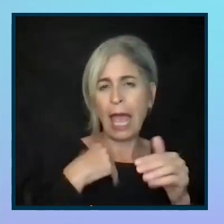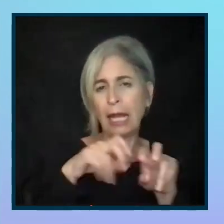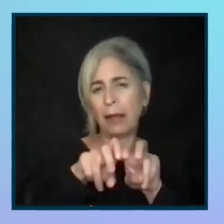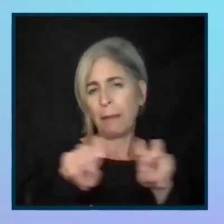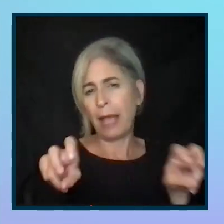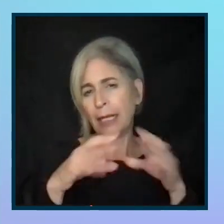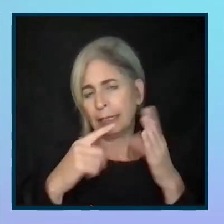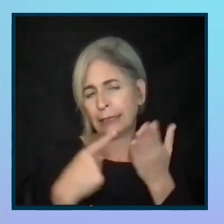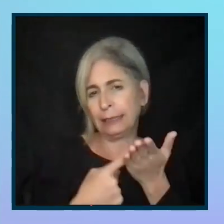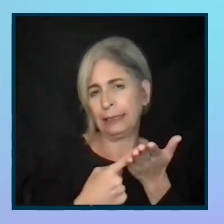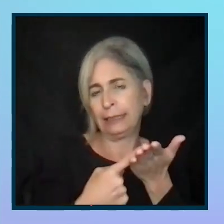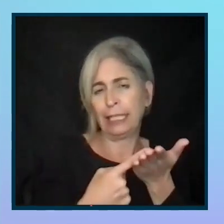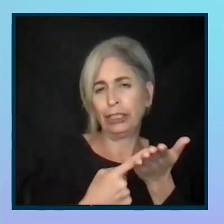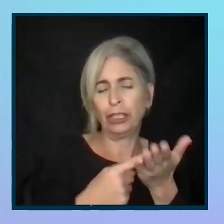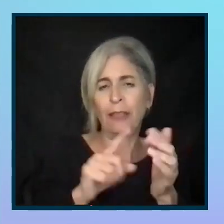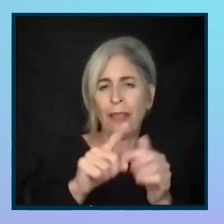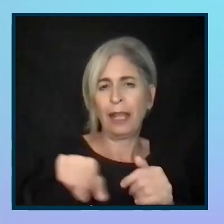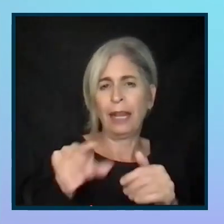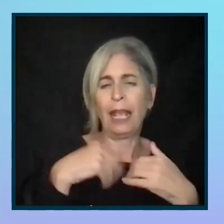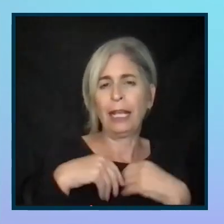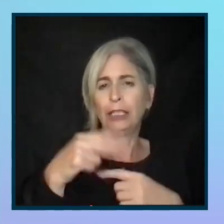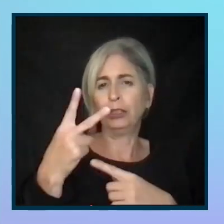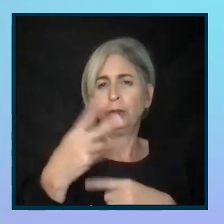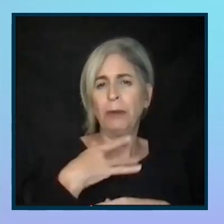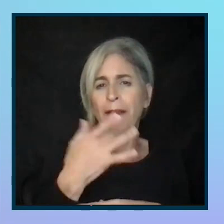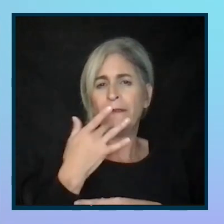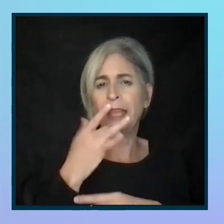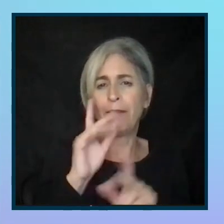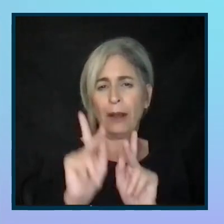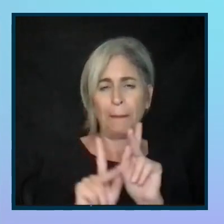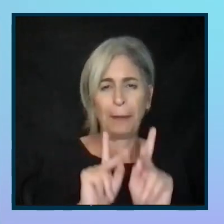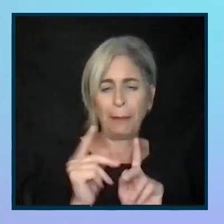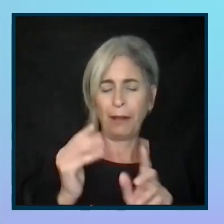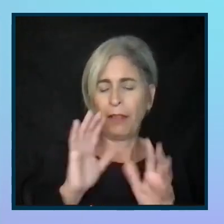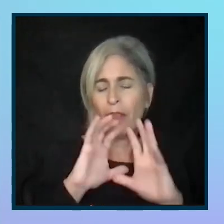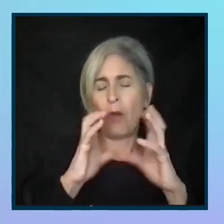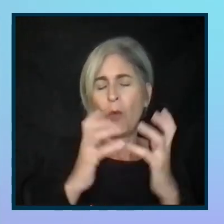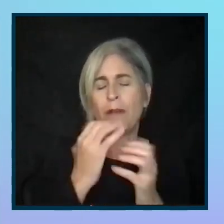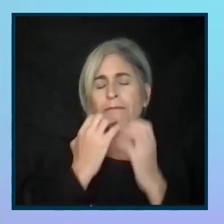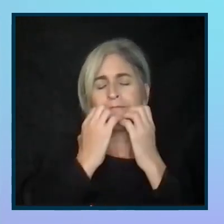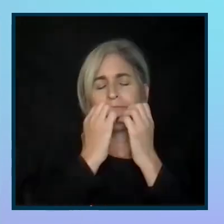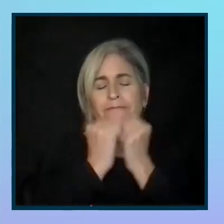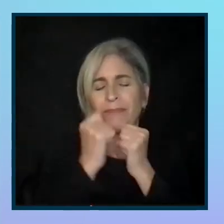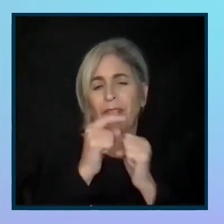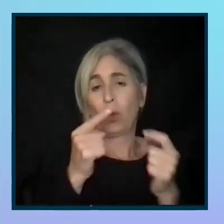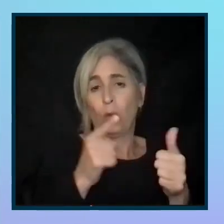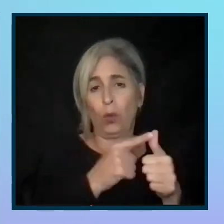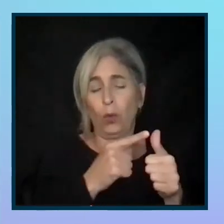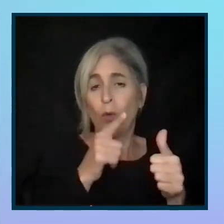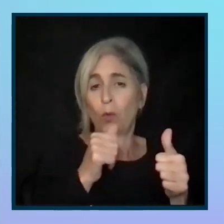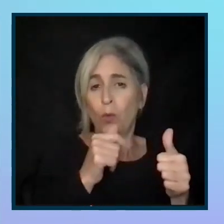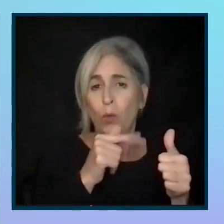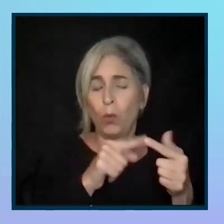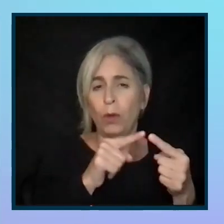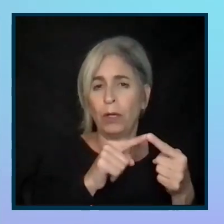that had two of my favorite people in the world. And one is a ZoomText user,